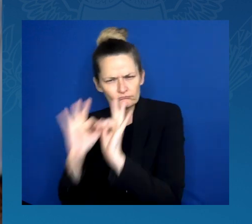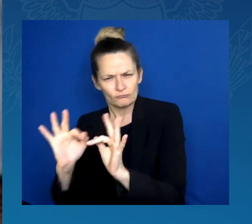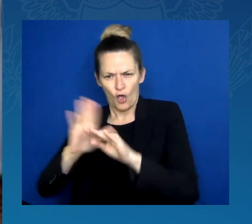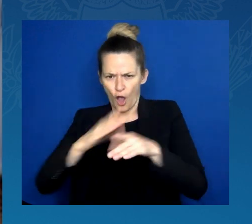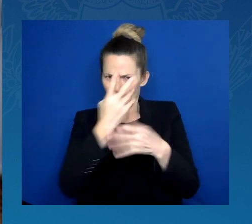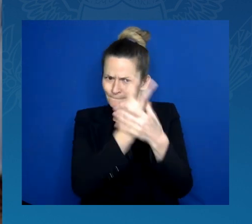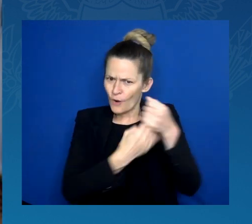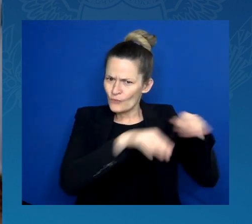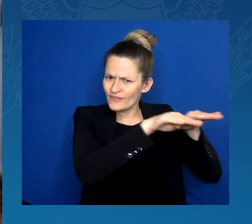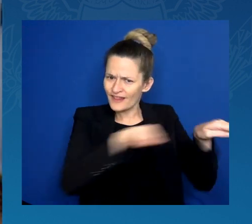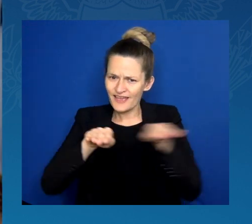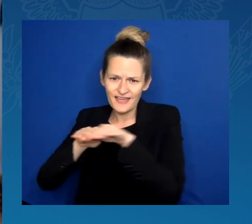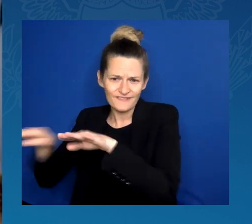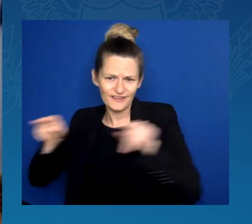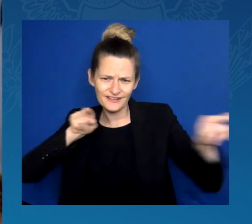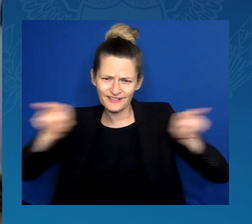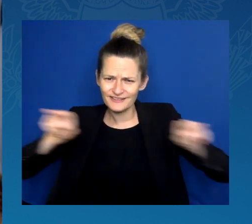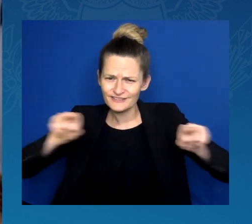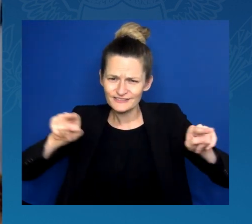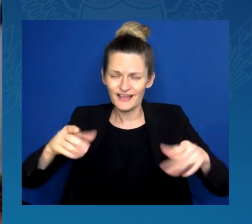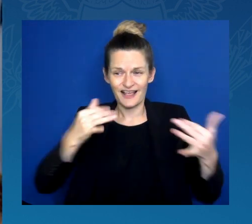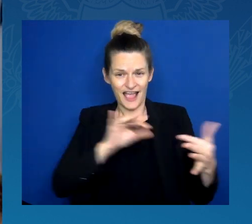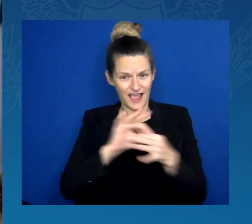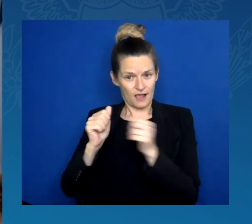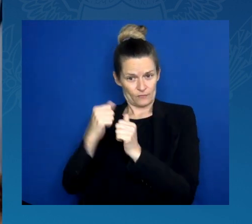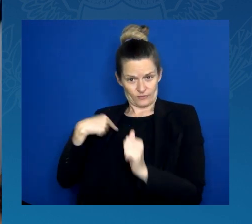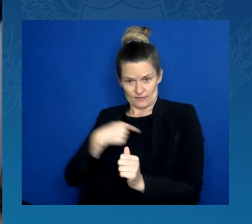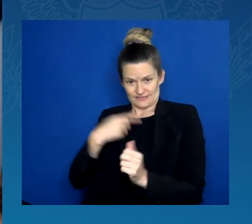and I know she's going to keep standing up for us as we go into the future.